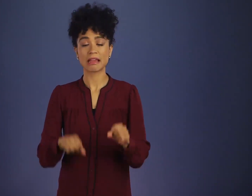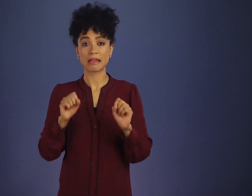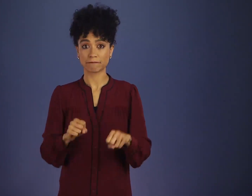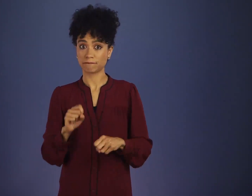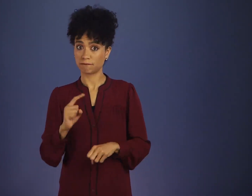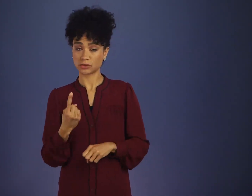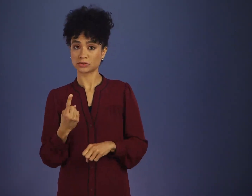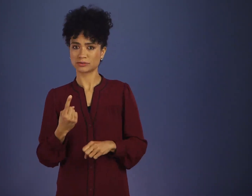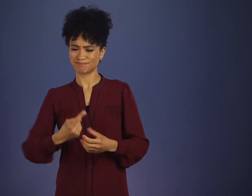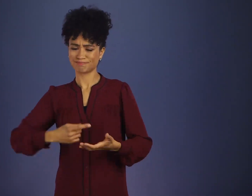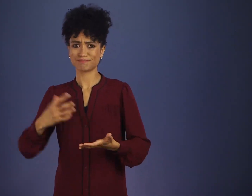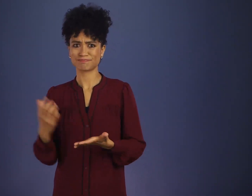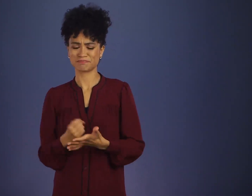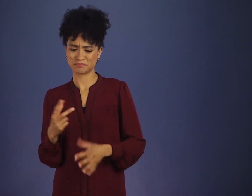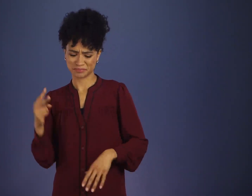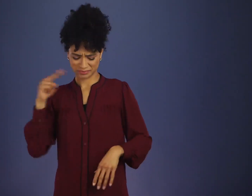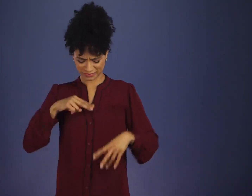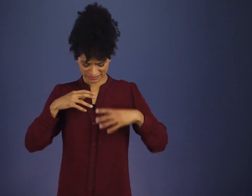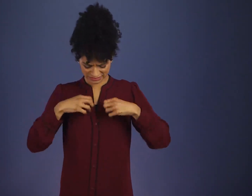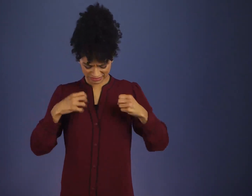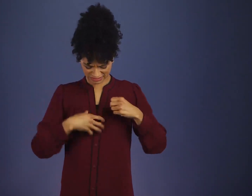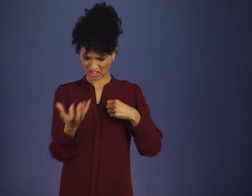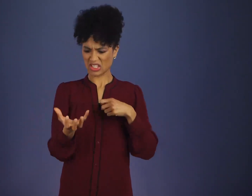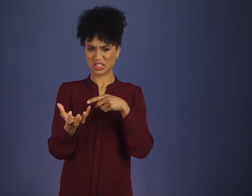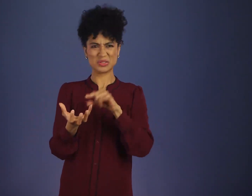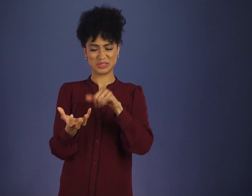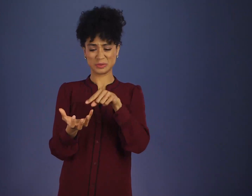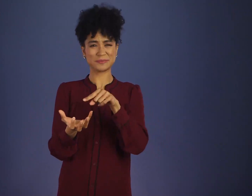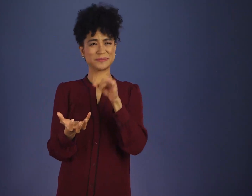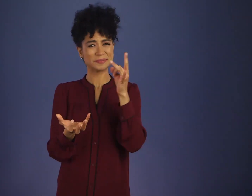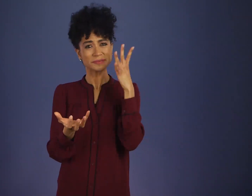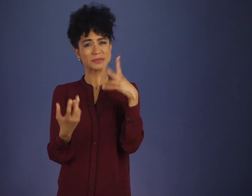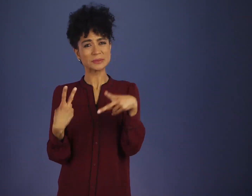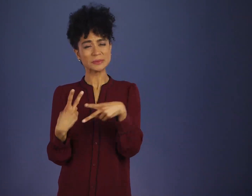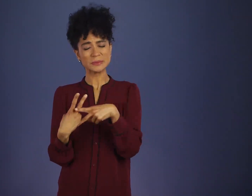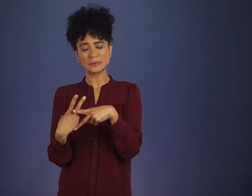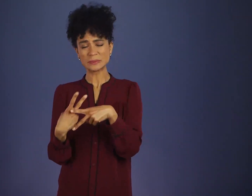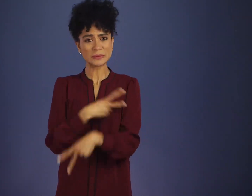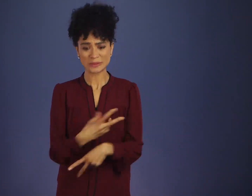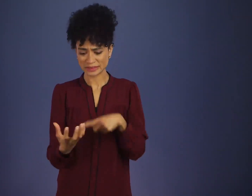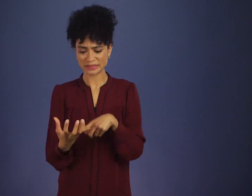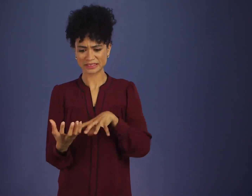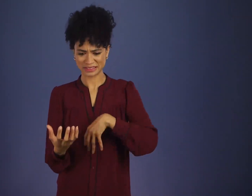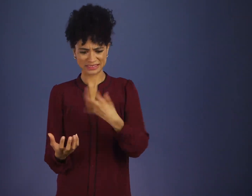that he first have a look at those personal flaws which are acutely troublesome and fairly obvious.